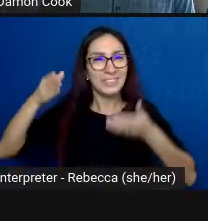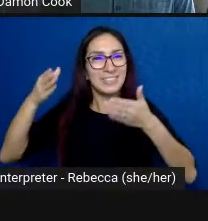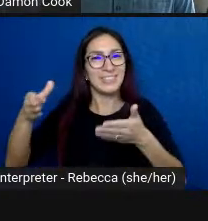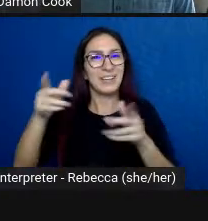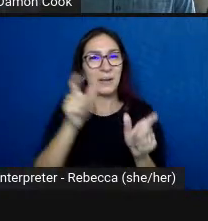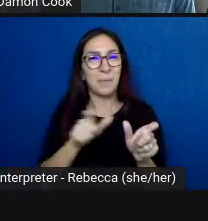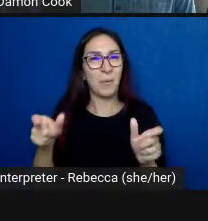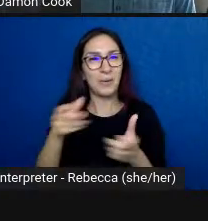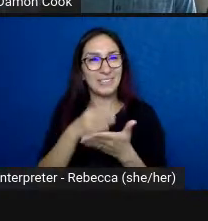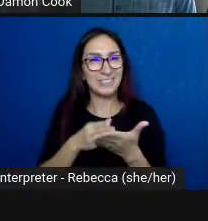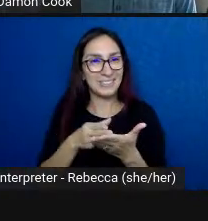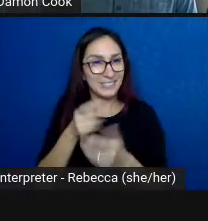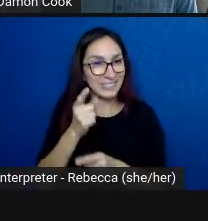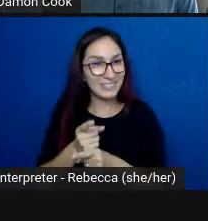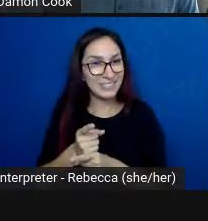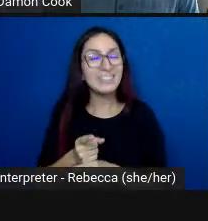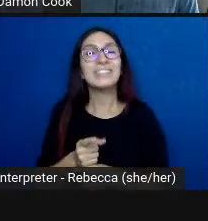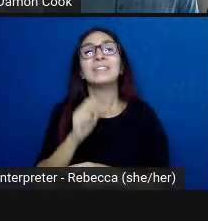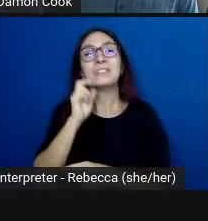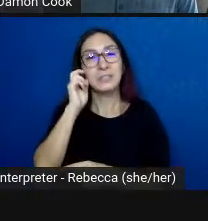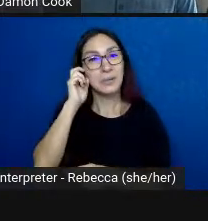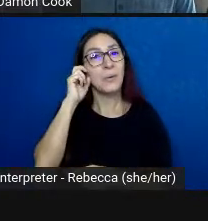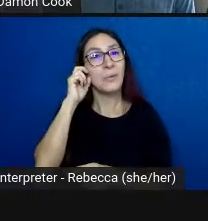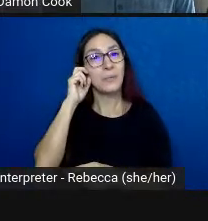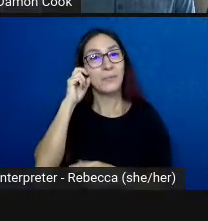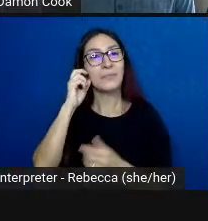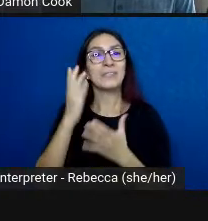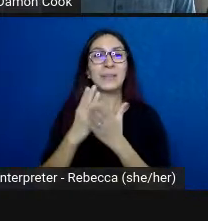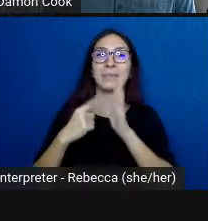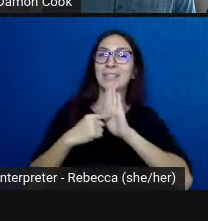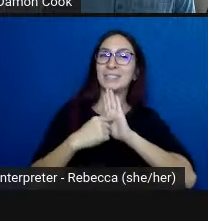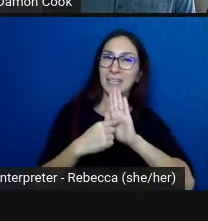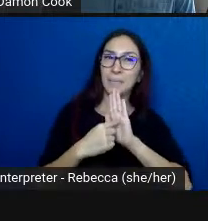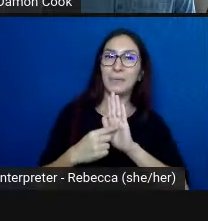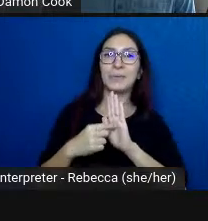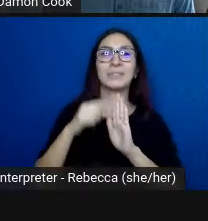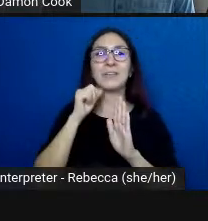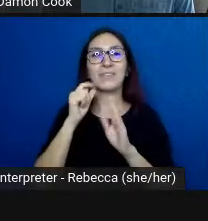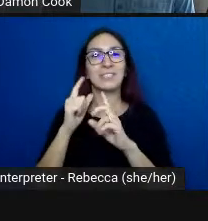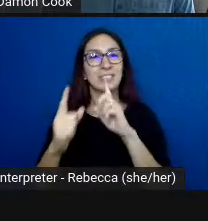This would not be a presentation without touching on WordPress existing components .